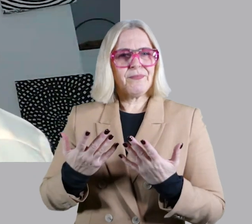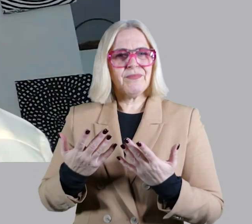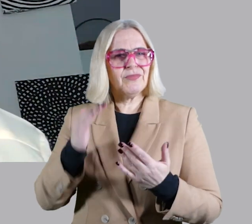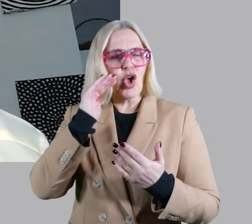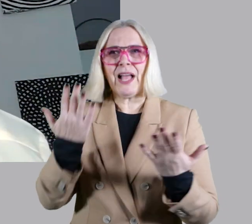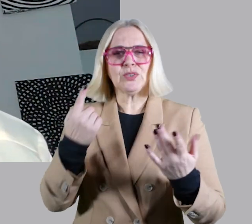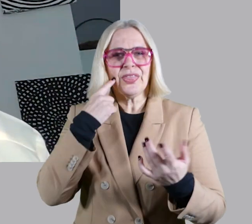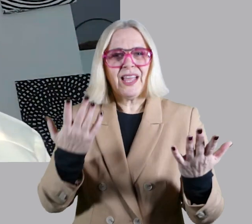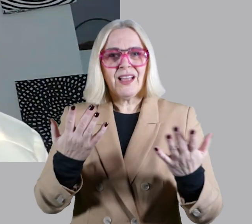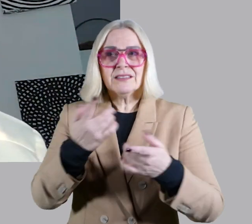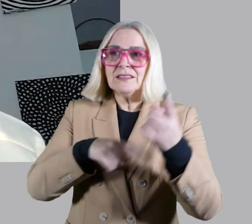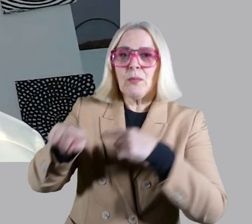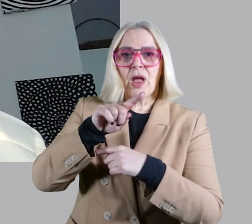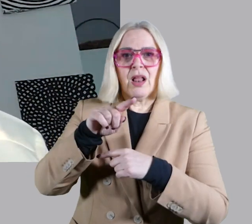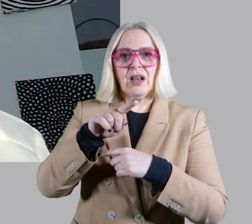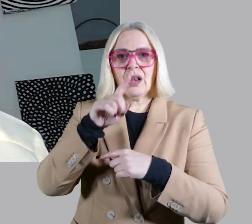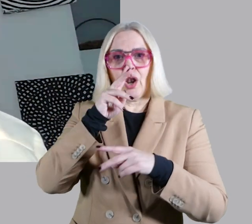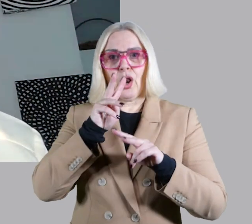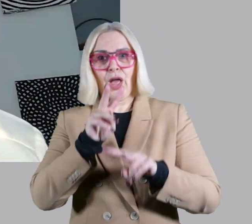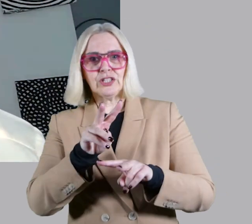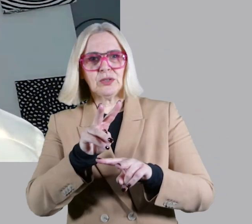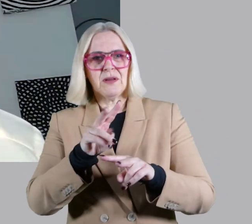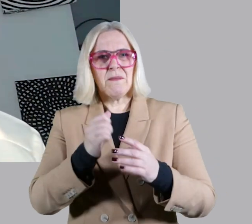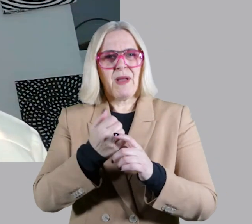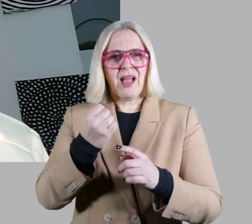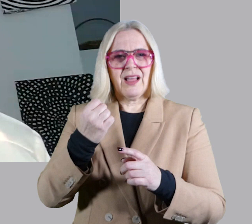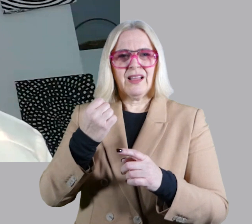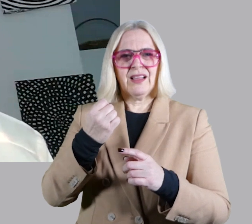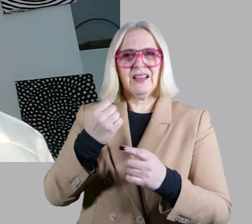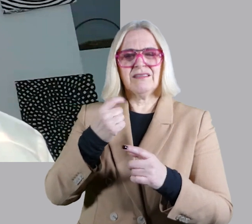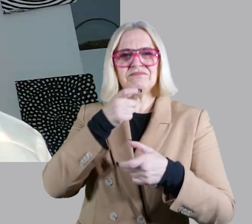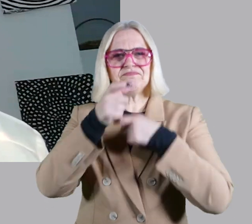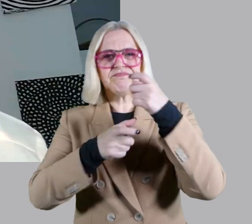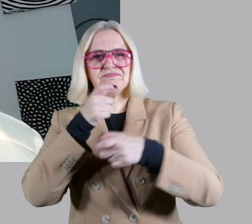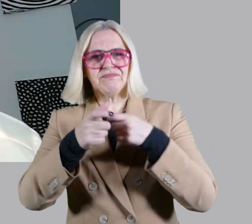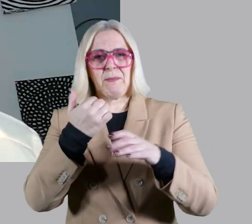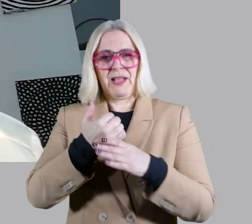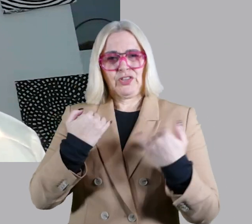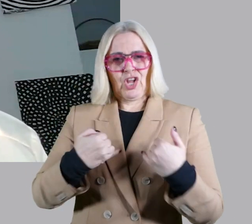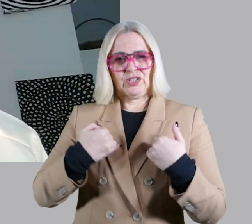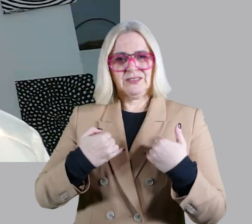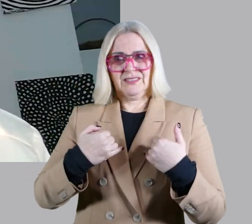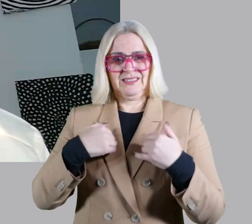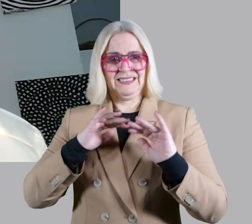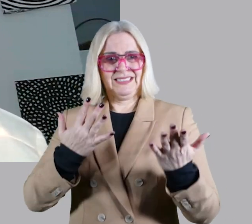that somebody can look at you and make those insensitive statements based on a condition that you didn't even ask for.